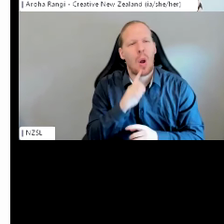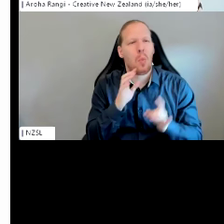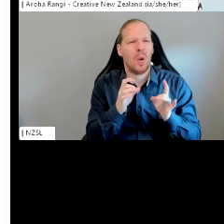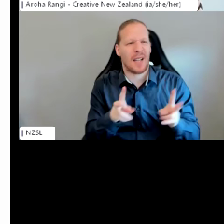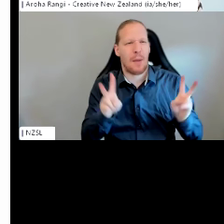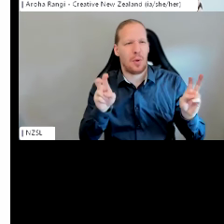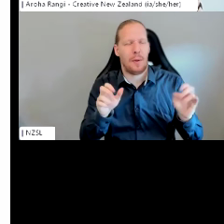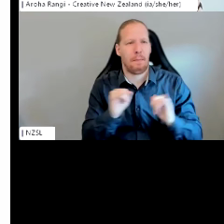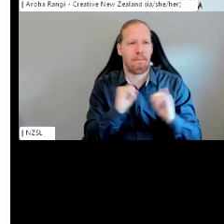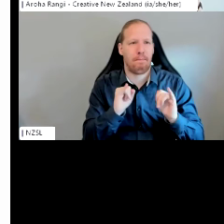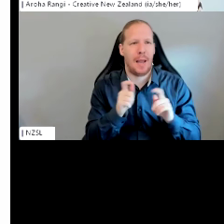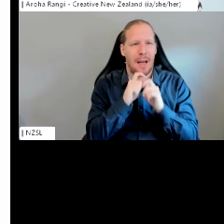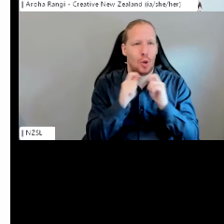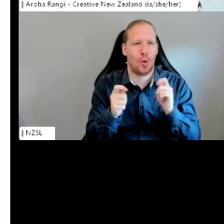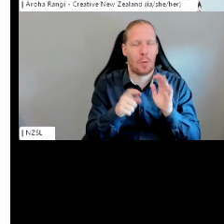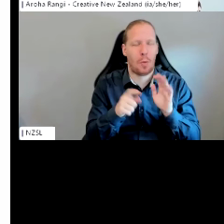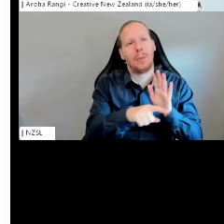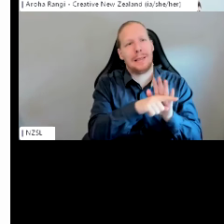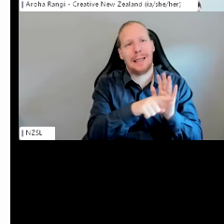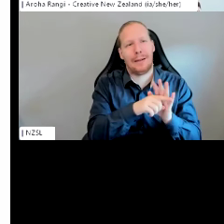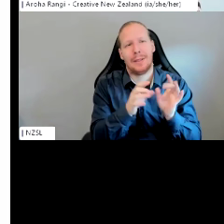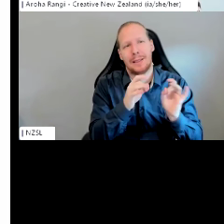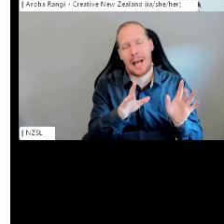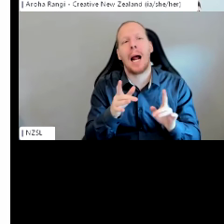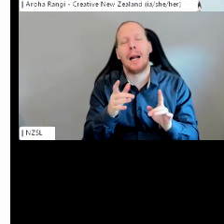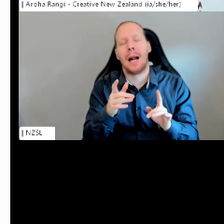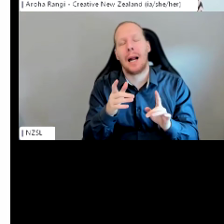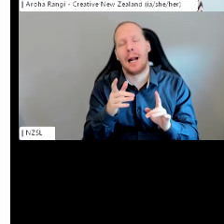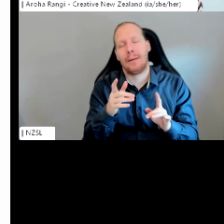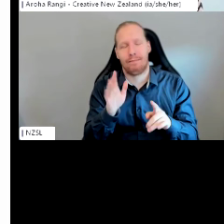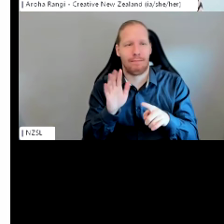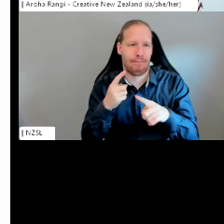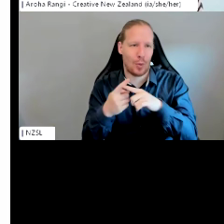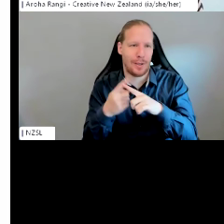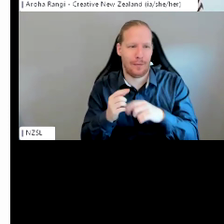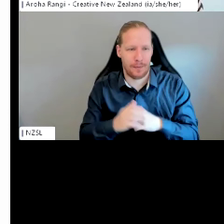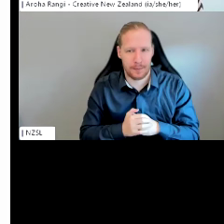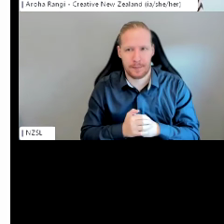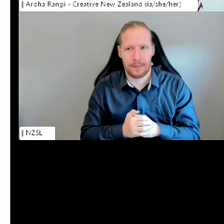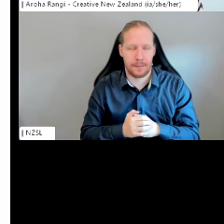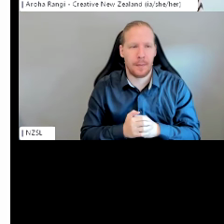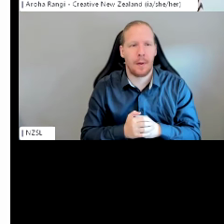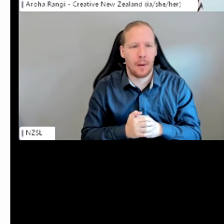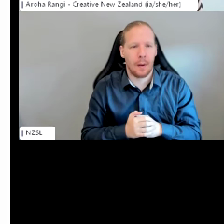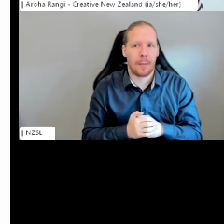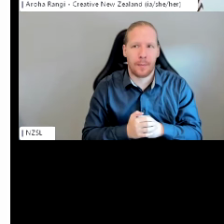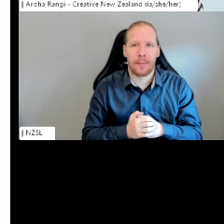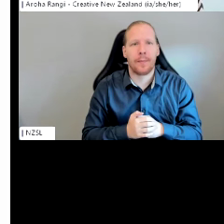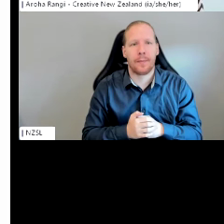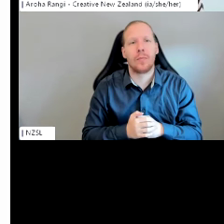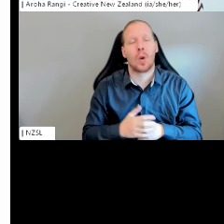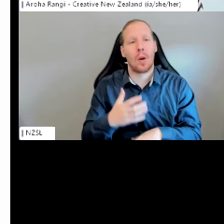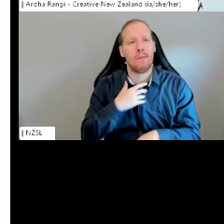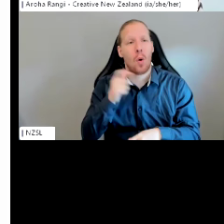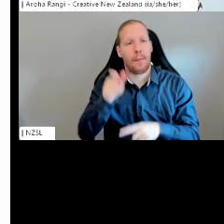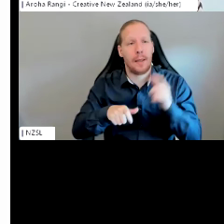Um uh people are anxious. Um more people uh expect to reduce their arts engagement and spend over the